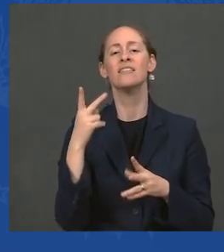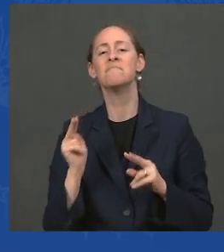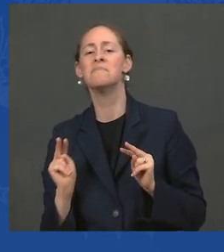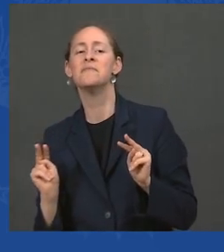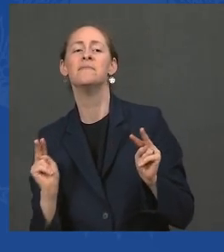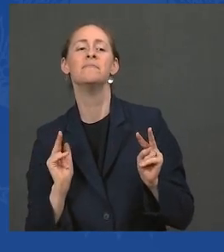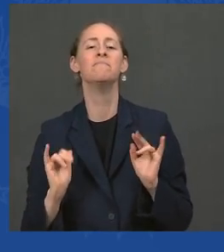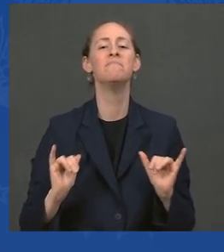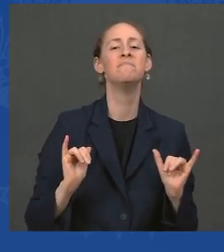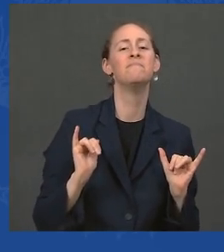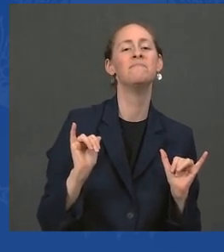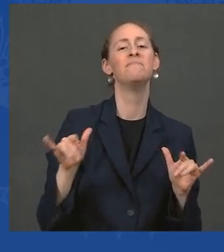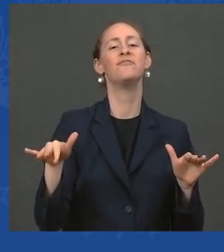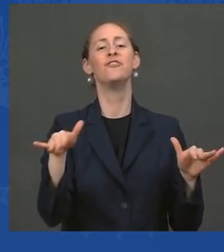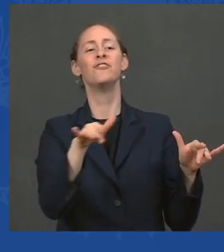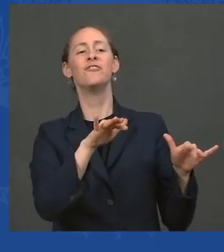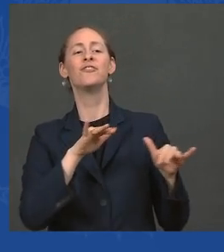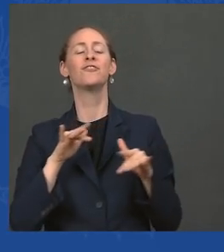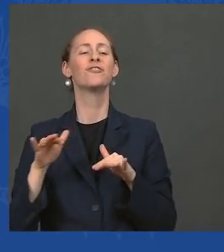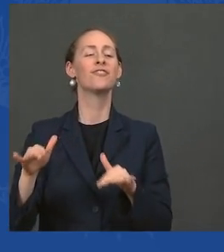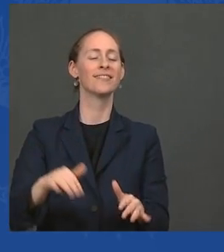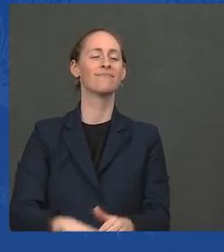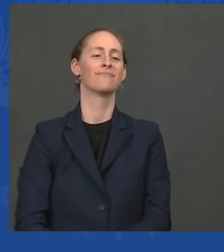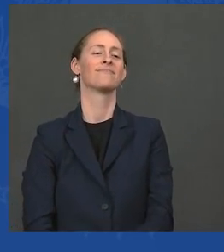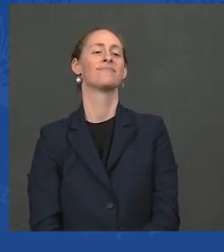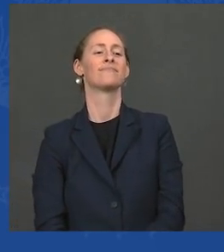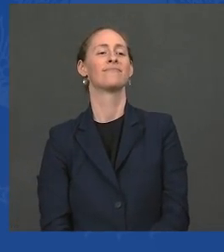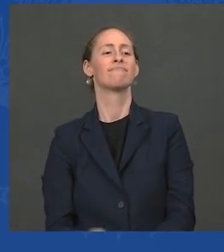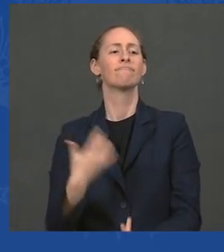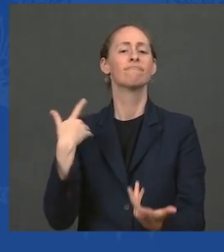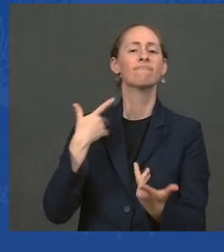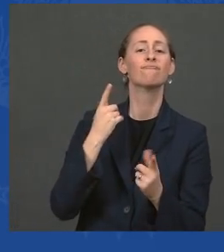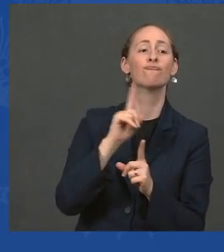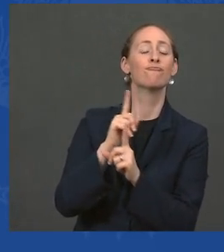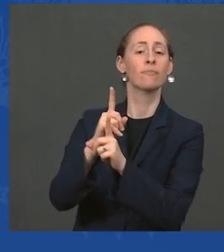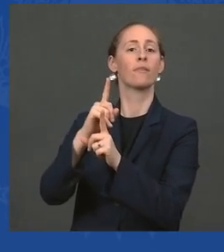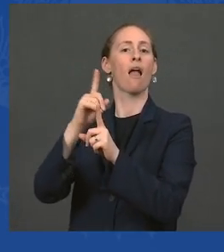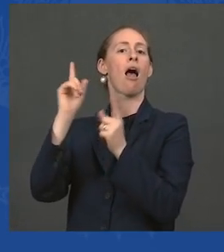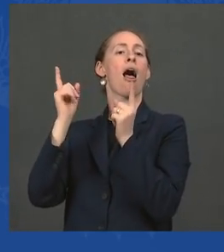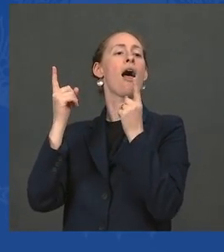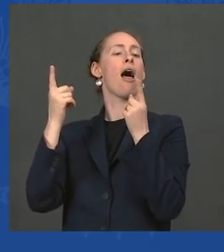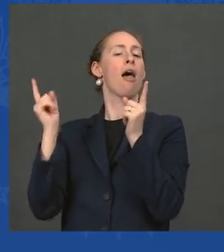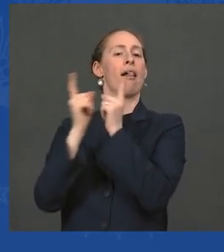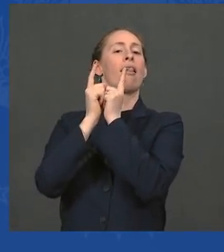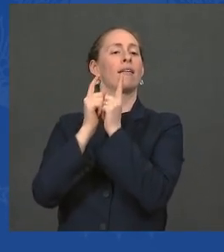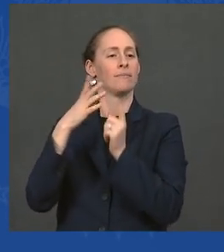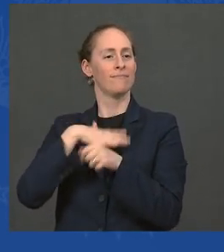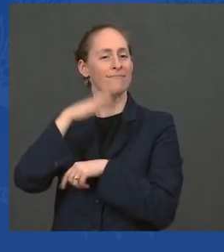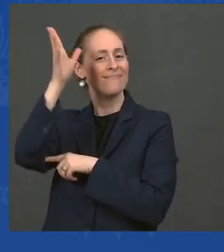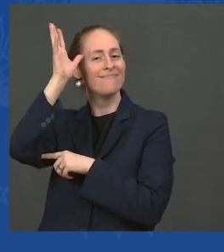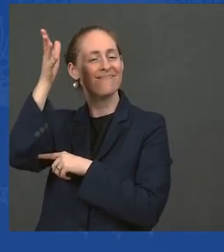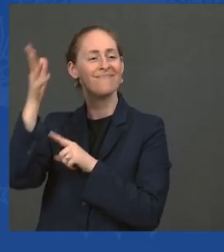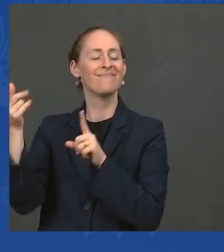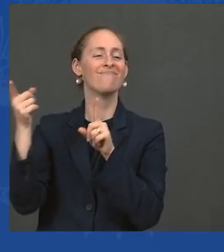I'd stand by my grandpop and -- and I put my hand on his shoulder,